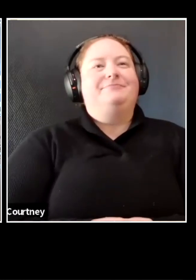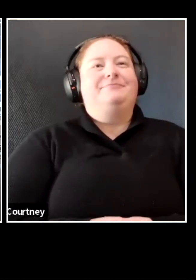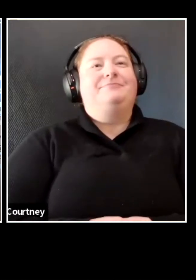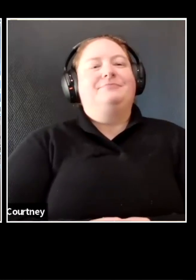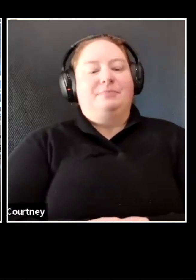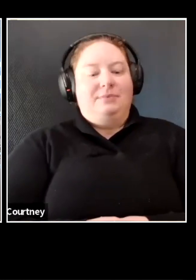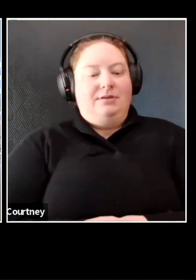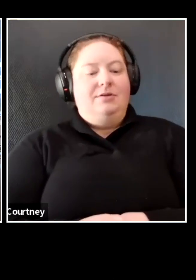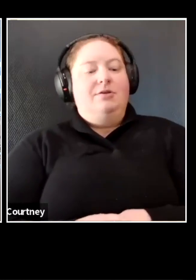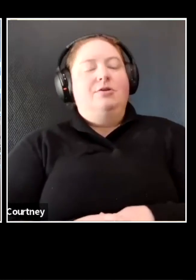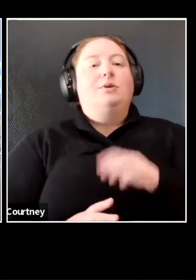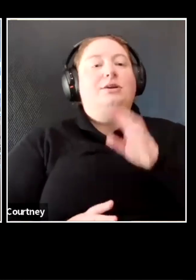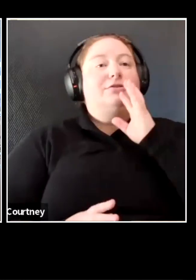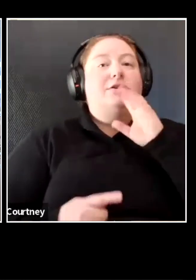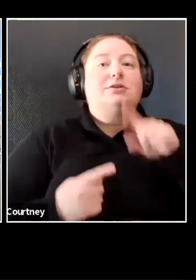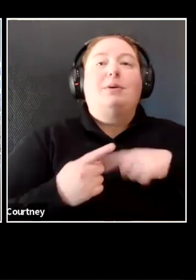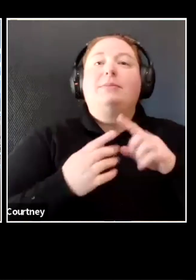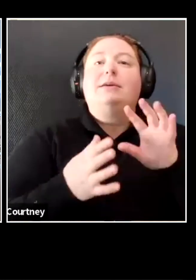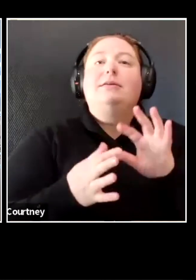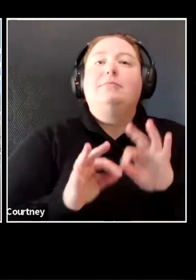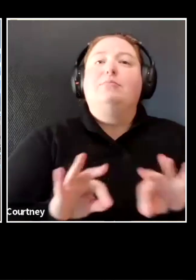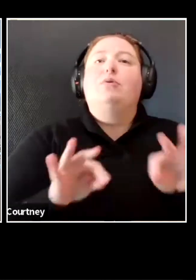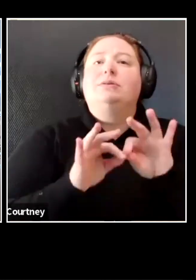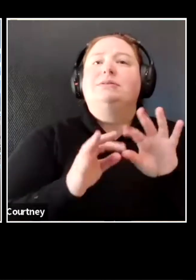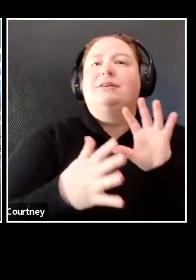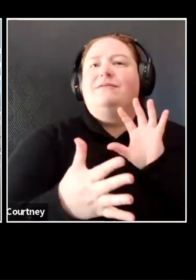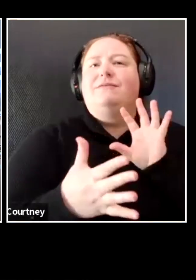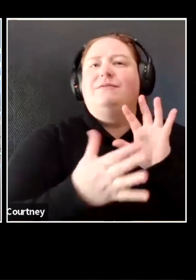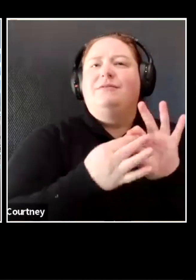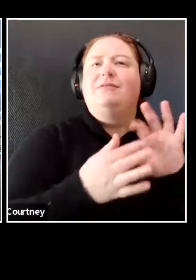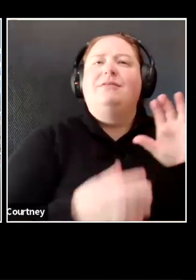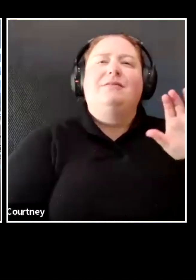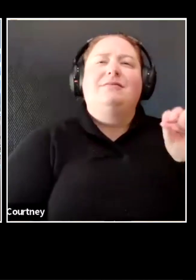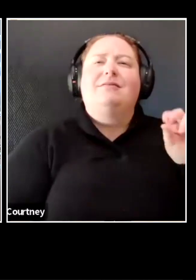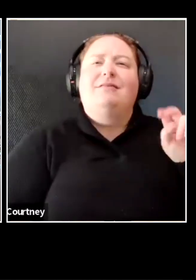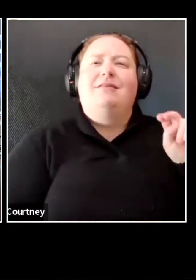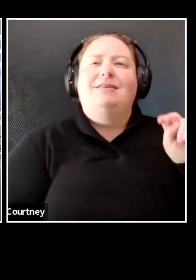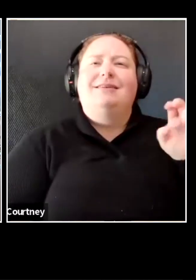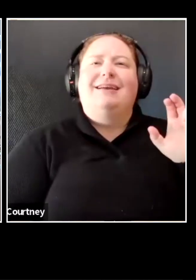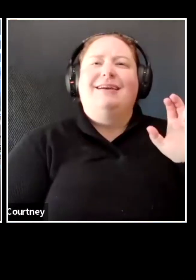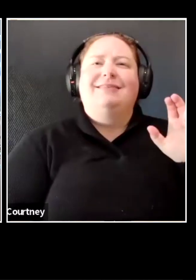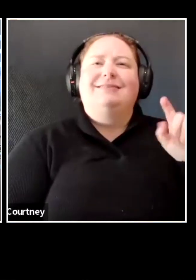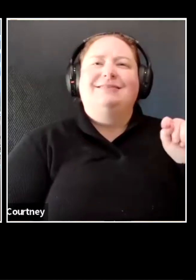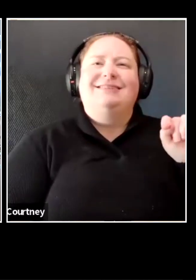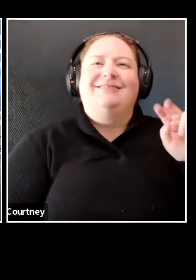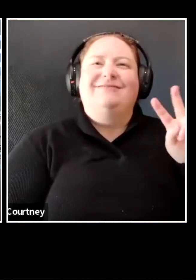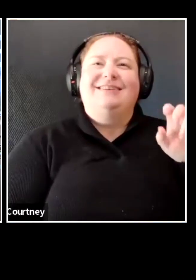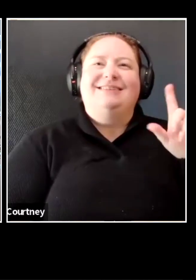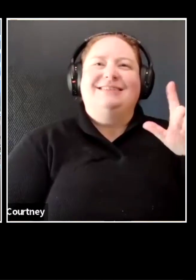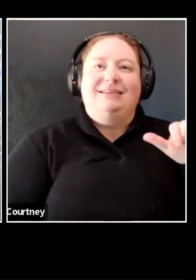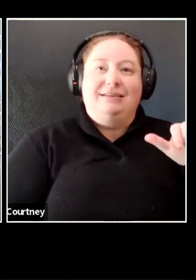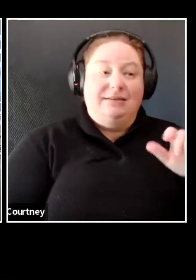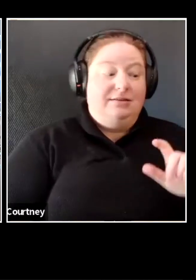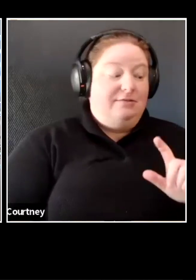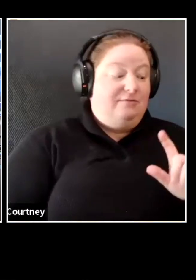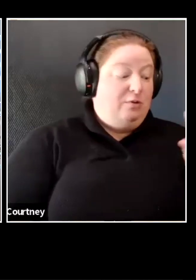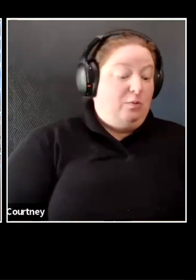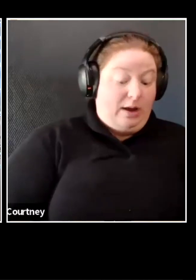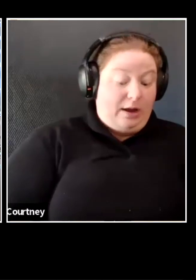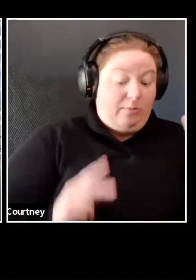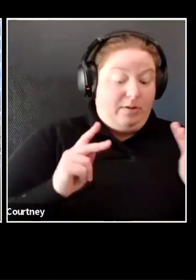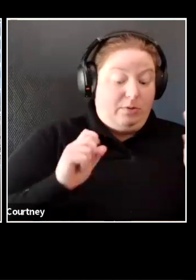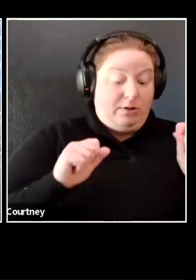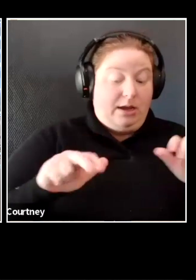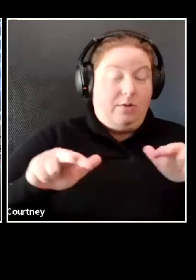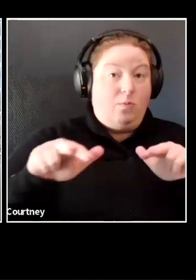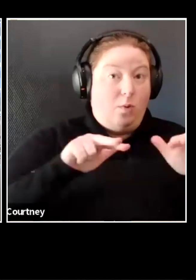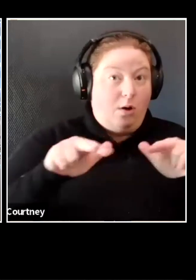connectivity uh both in terms of identifying where can people walk, where can people access transit,